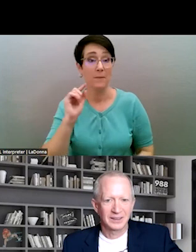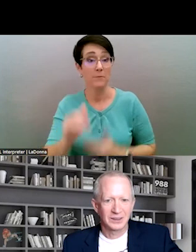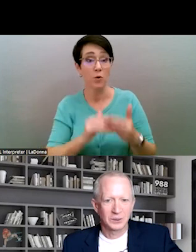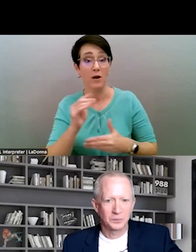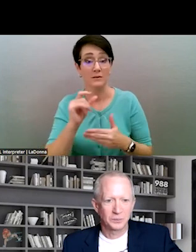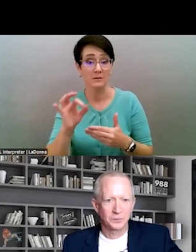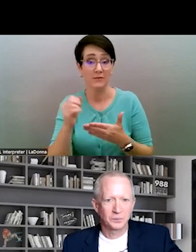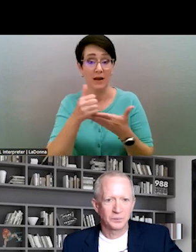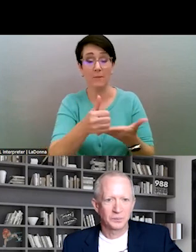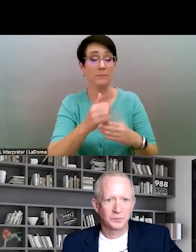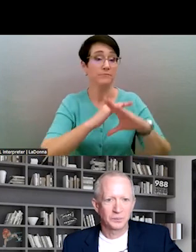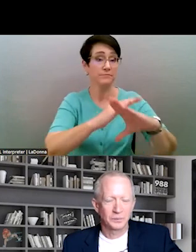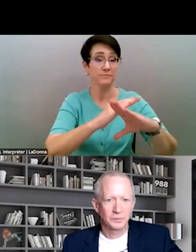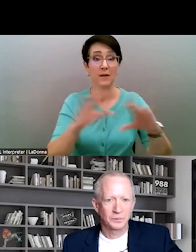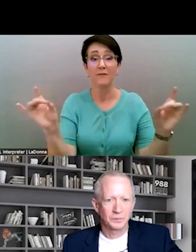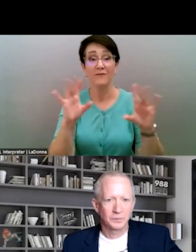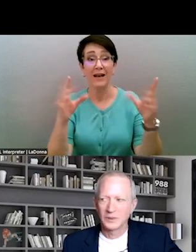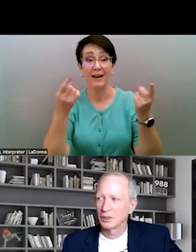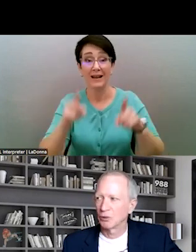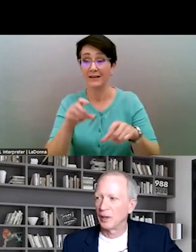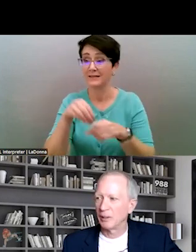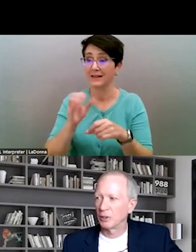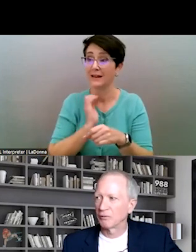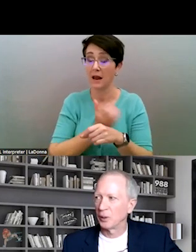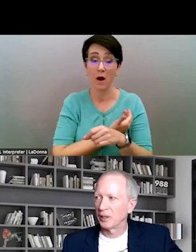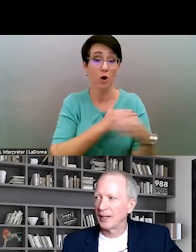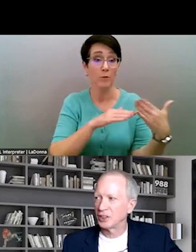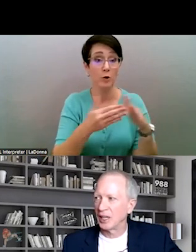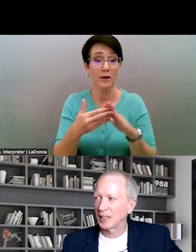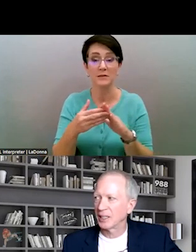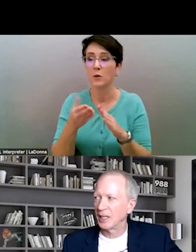VIOLENCE, VIOLENT ACTS IN OUR COMMUNITIES. >> GREAT. LOOK FORWARD TO THAT, JACK. AND